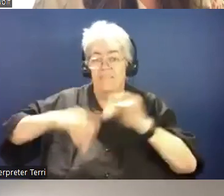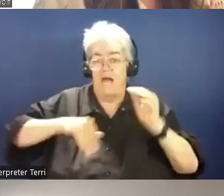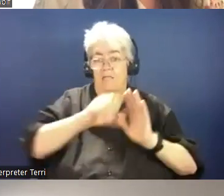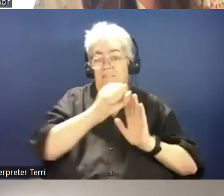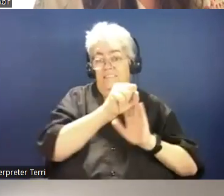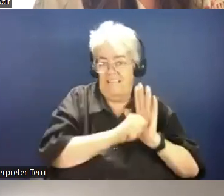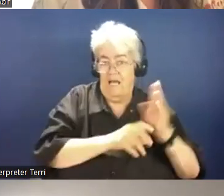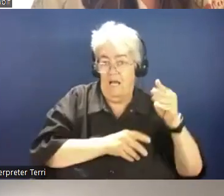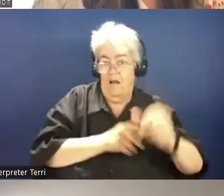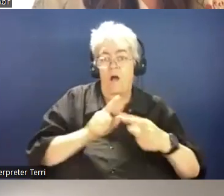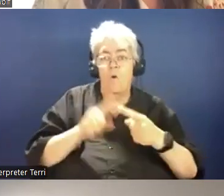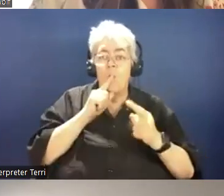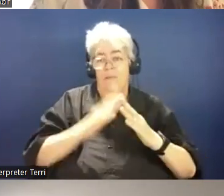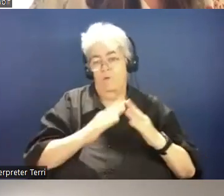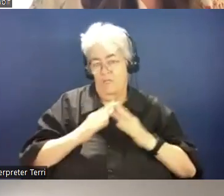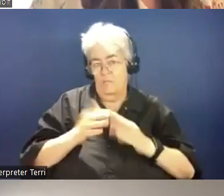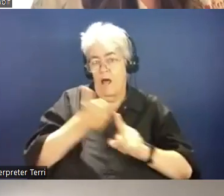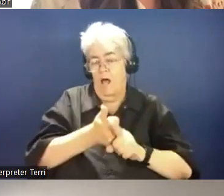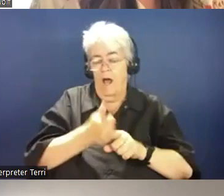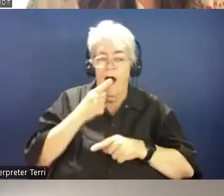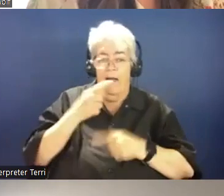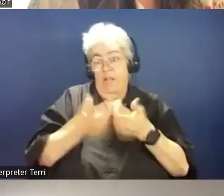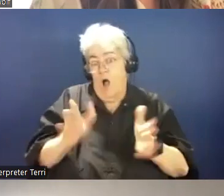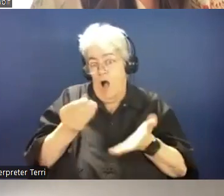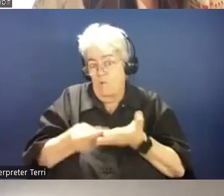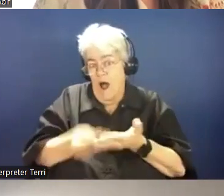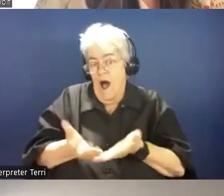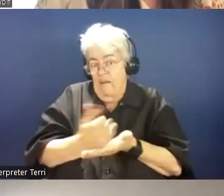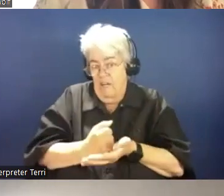the municipalities? And the lost revenue that they see from the municipalities. So